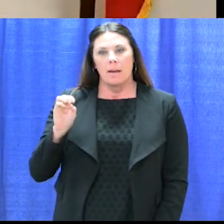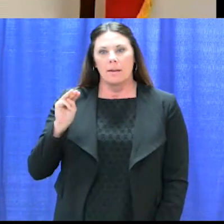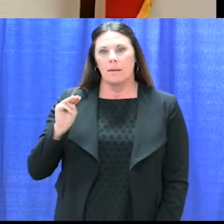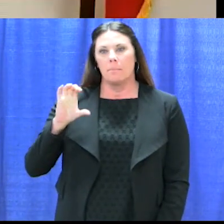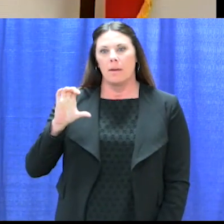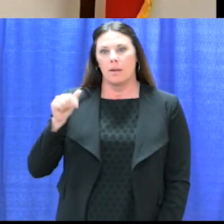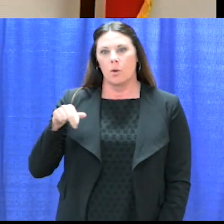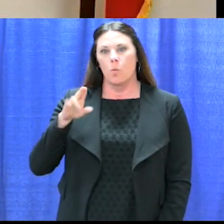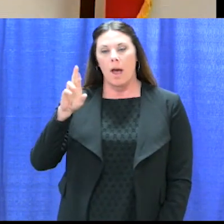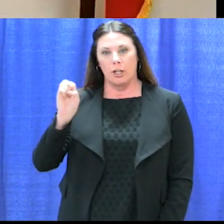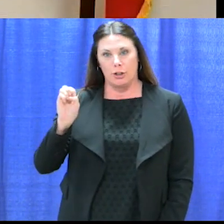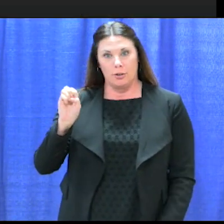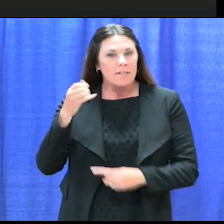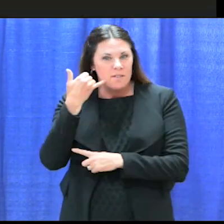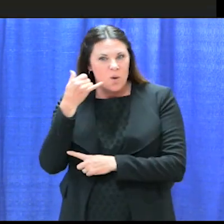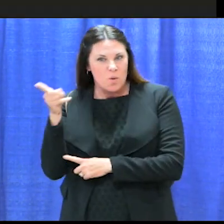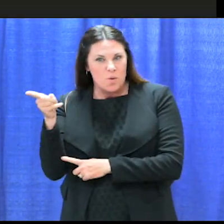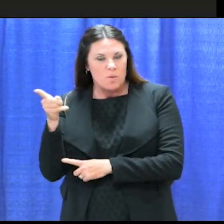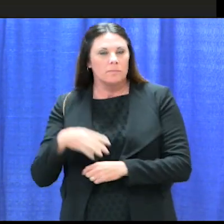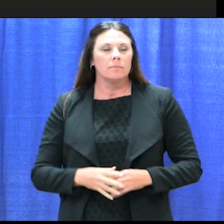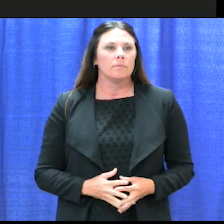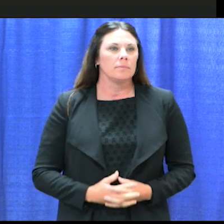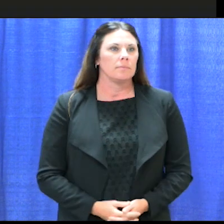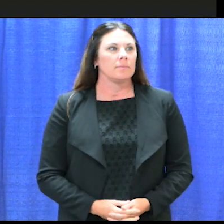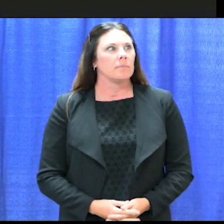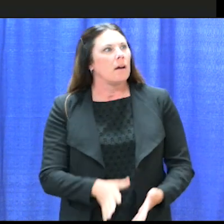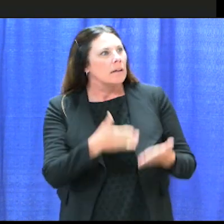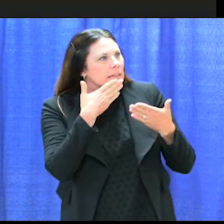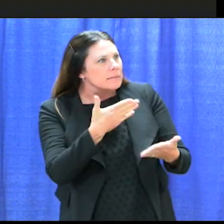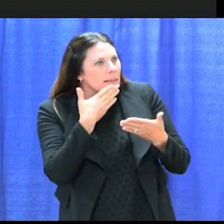Senator McGuire. [Senator Mike McGuire speaking] Thank you so much Mr. Superintendent.